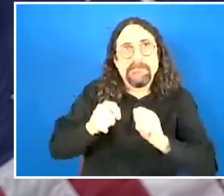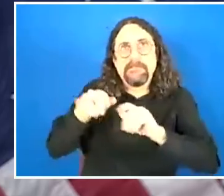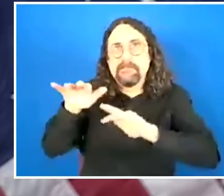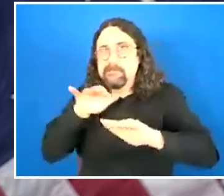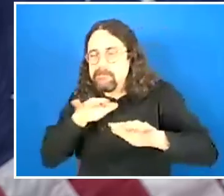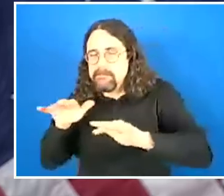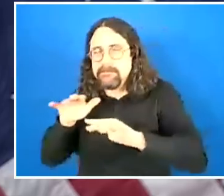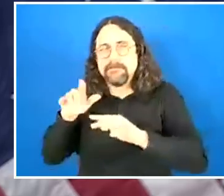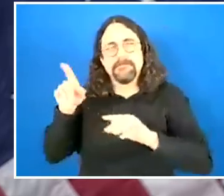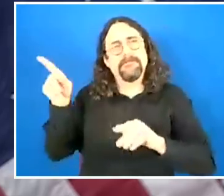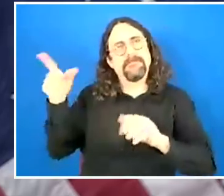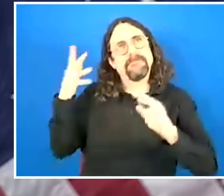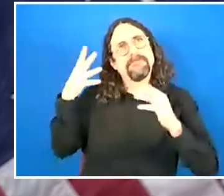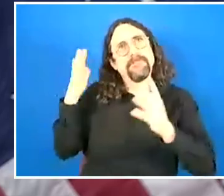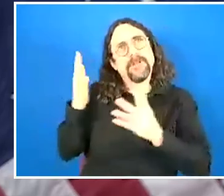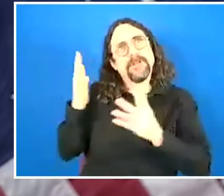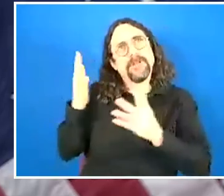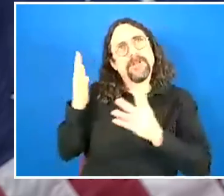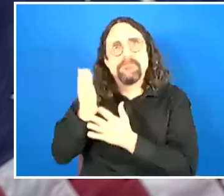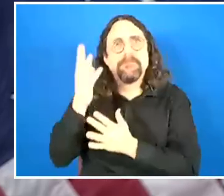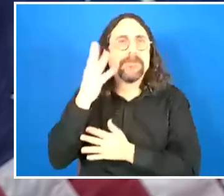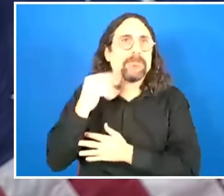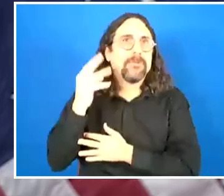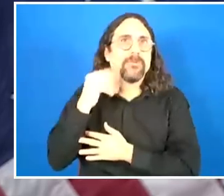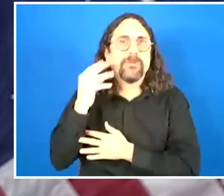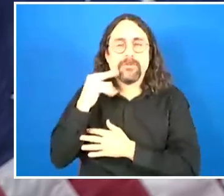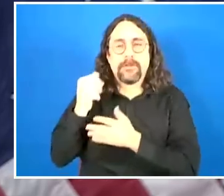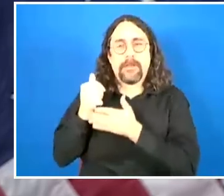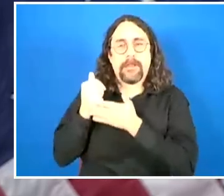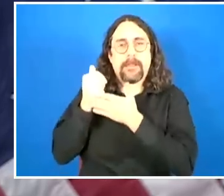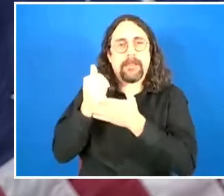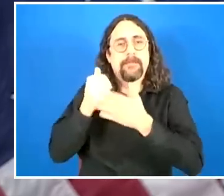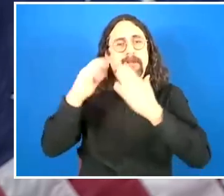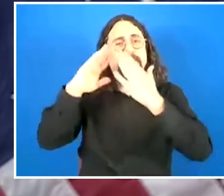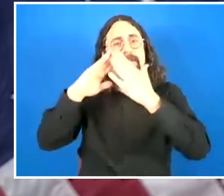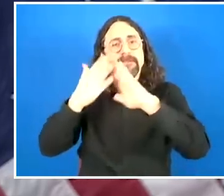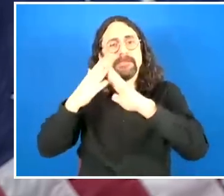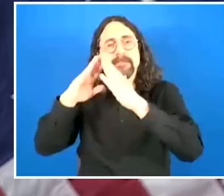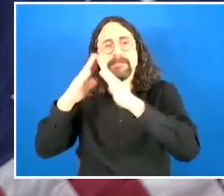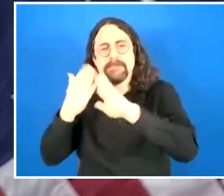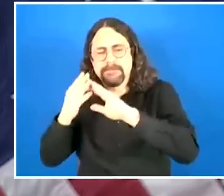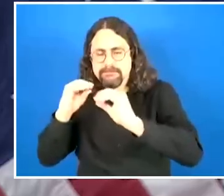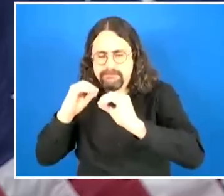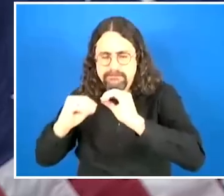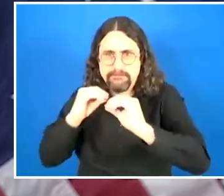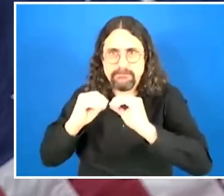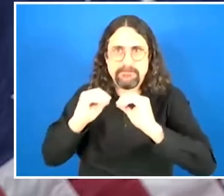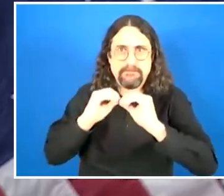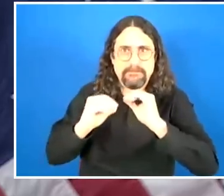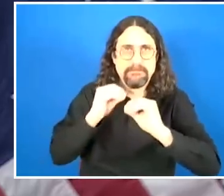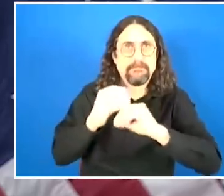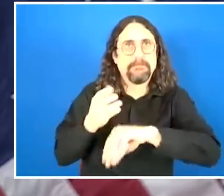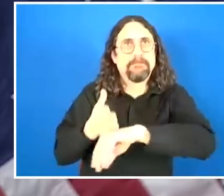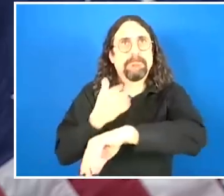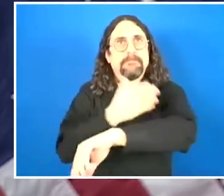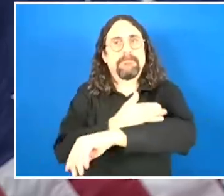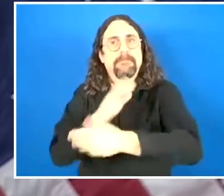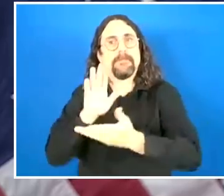EDUCATION, A PLACE THAT HAD BEEN PUT BACK ON SIT EHELS. I WAS SO IMPRESSED WHEN I SPOKE TO HIM ABOUT THOSE TOUGH DAYS HE WENT